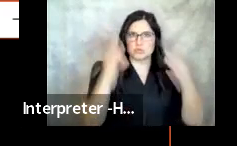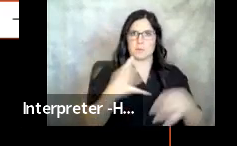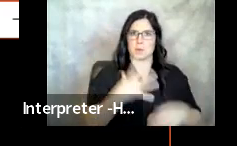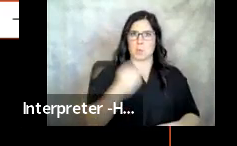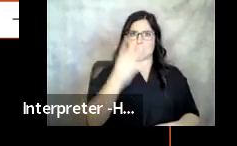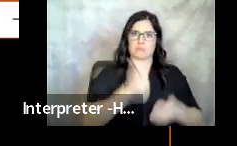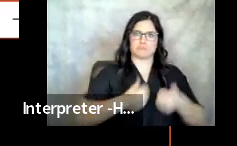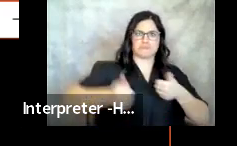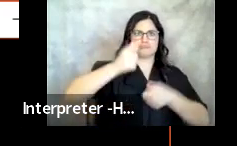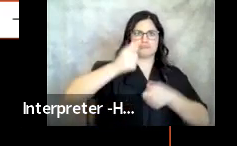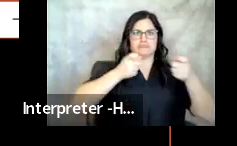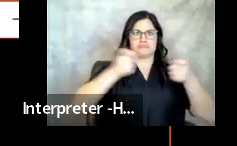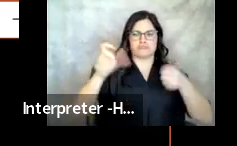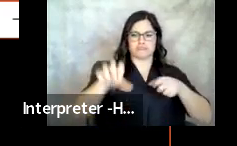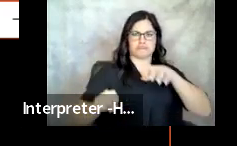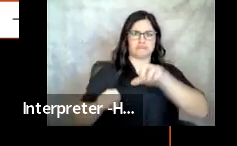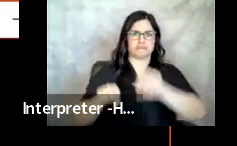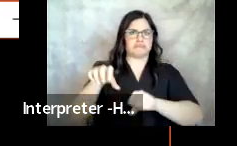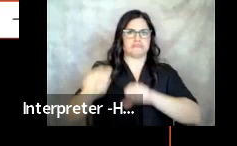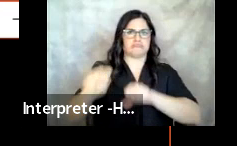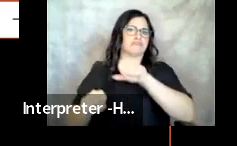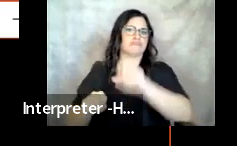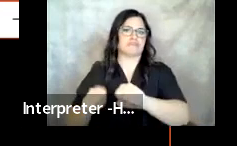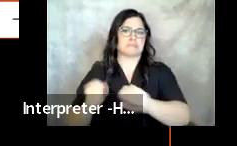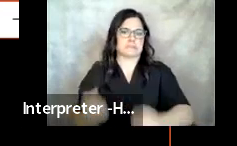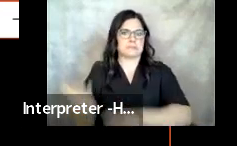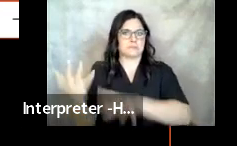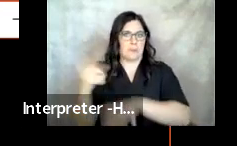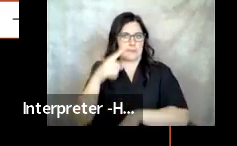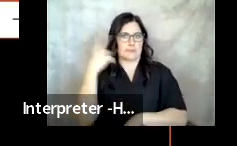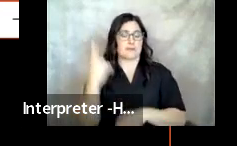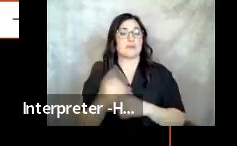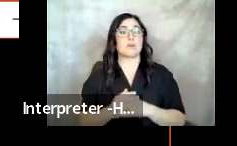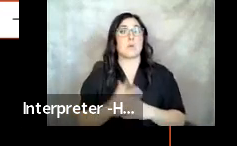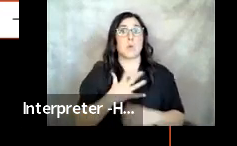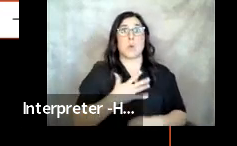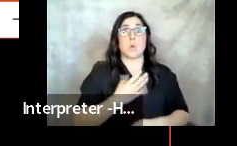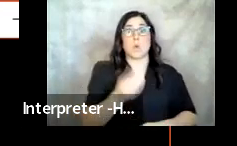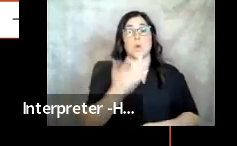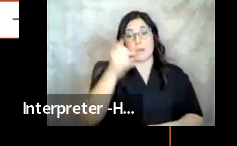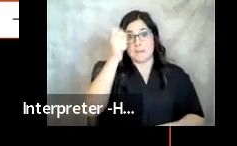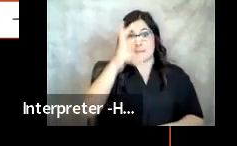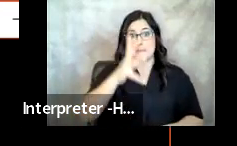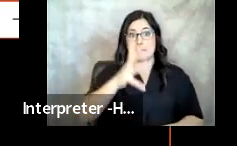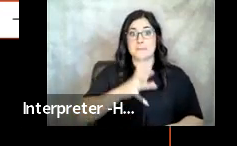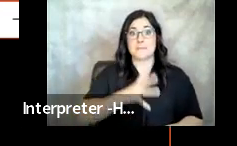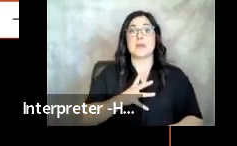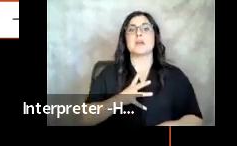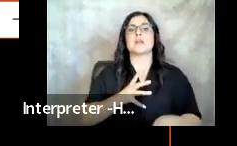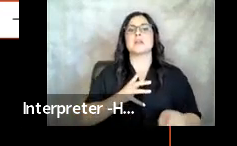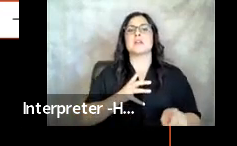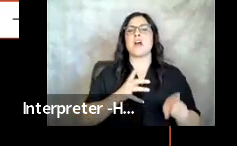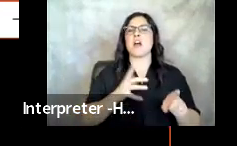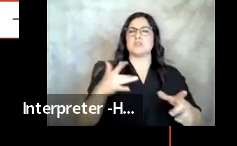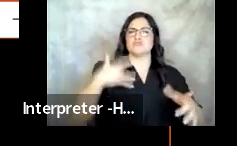Under the heel of the black south. The white men were roused by a mere instinct of. Self-preservation.